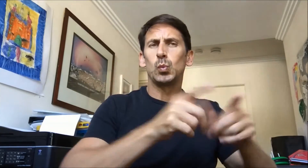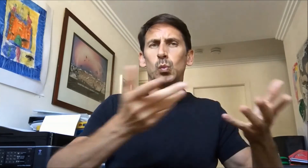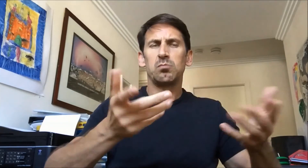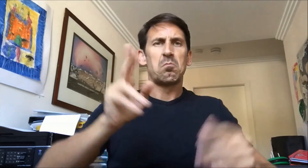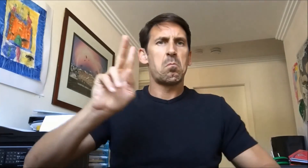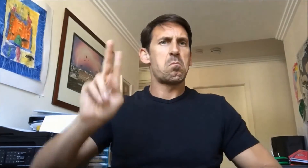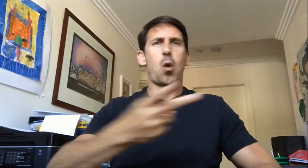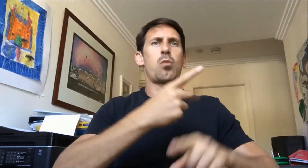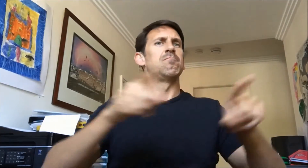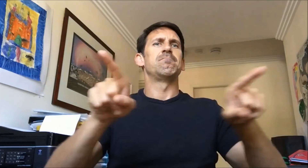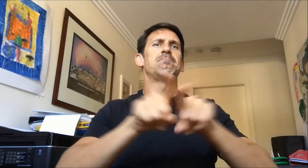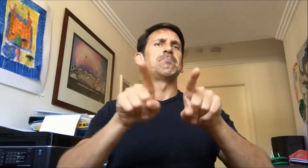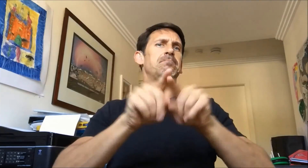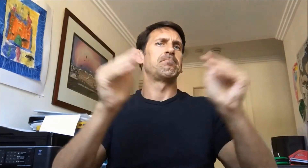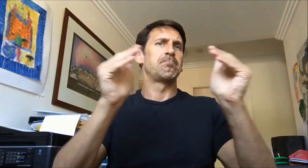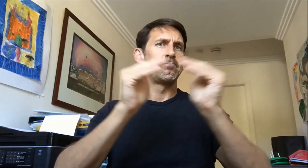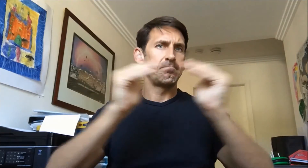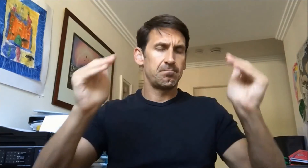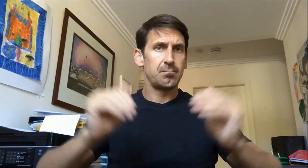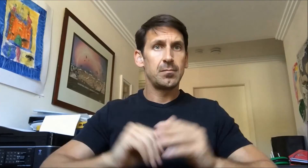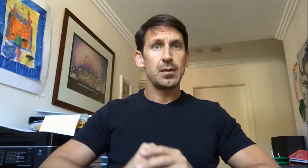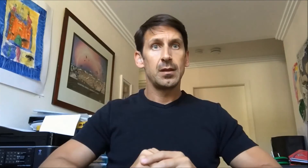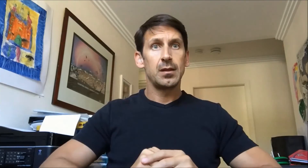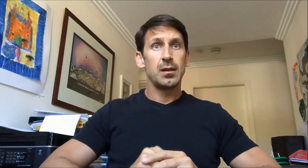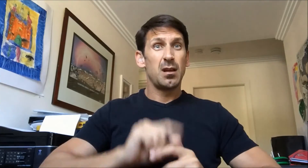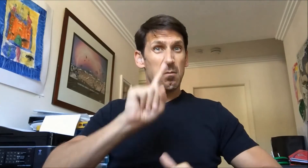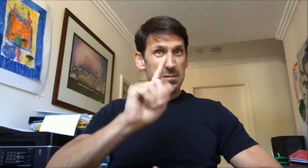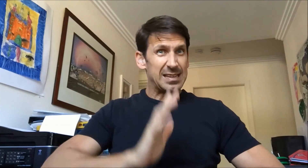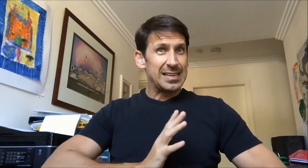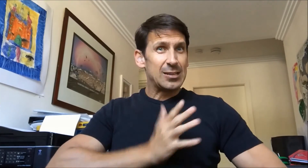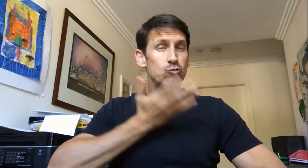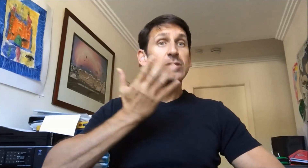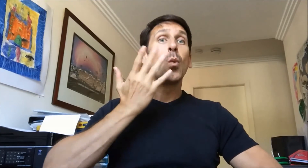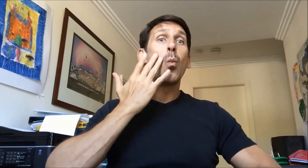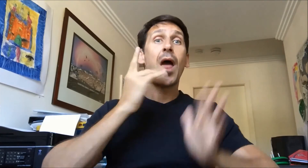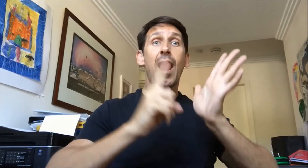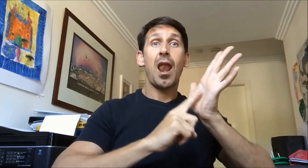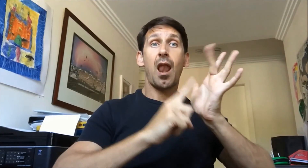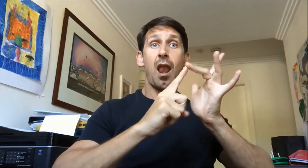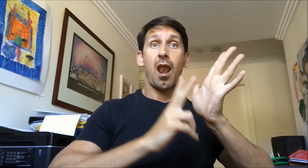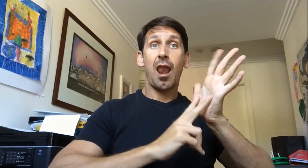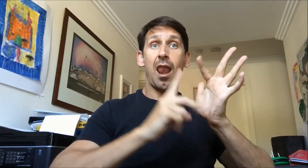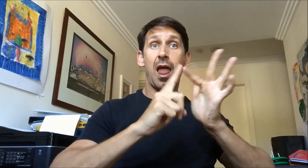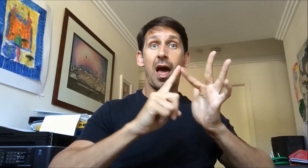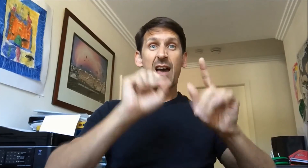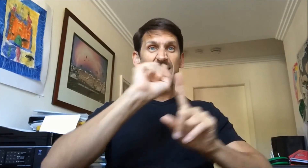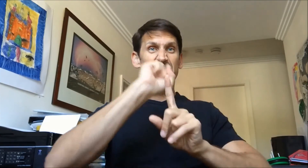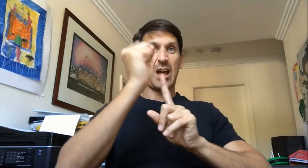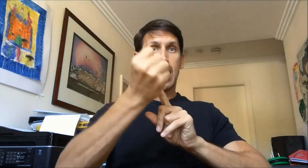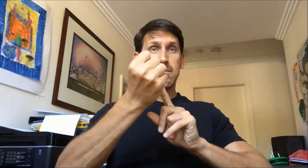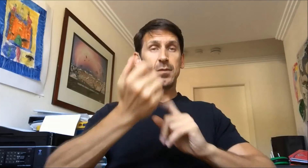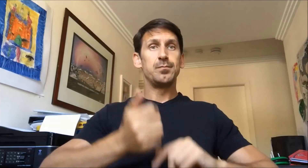For me, captioning and interpreting are both just as useful as each other. It's interesting that in a live environment,